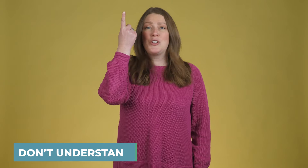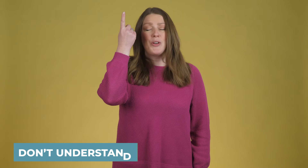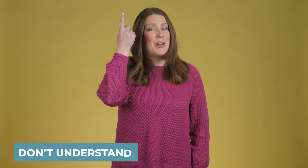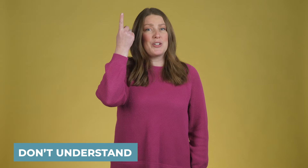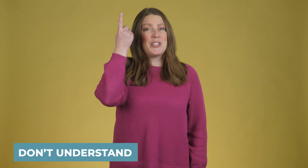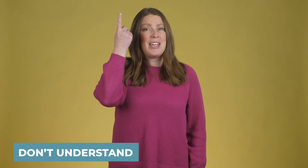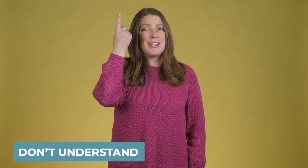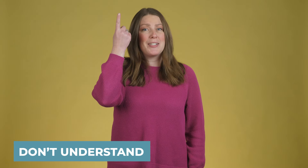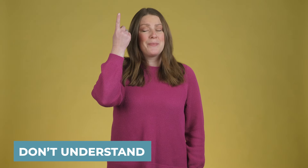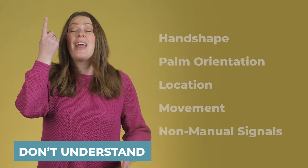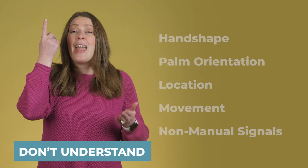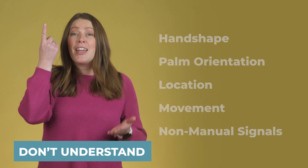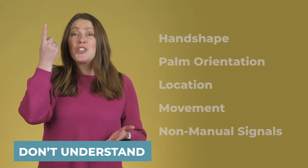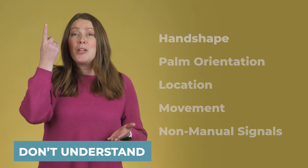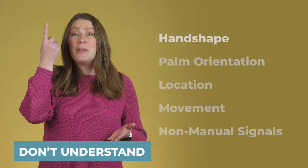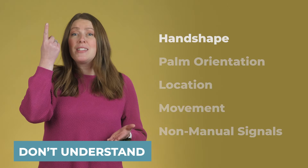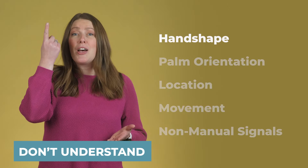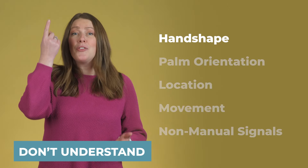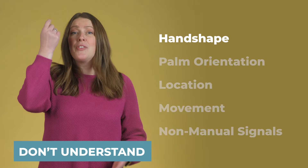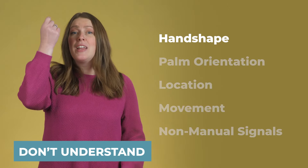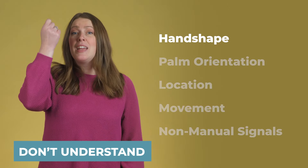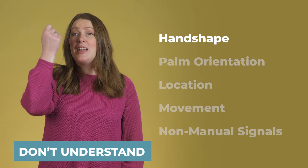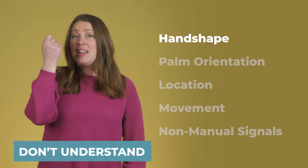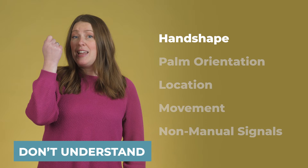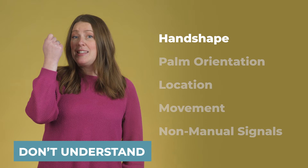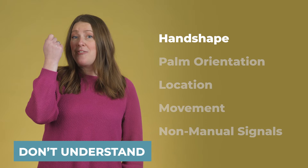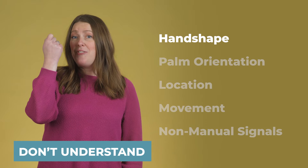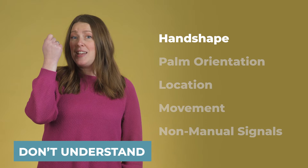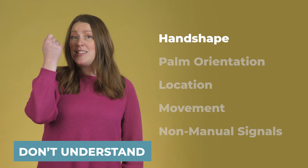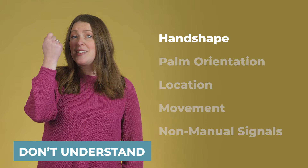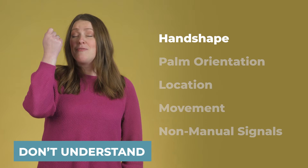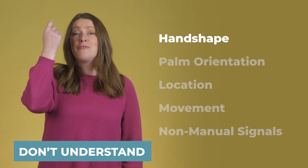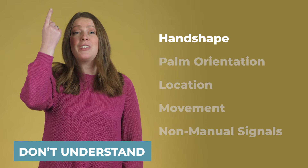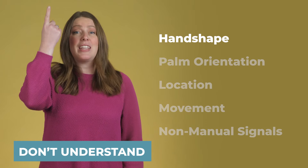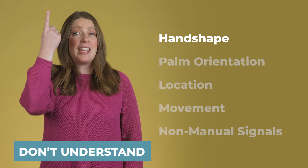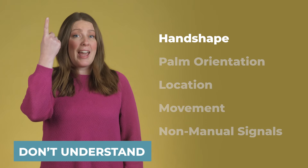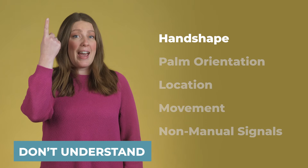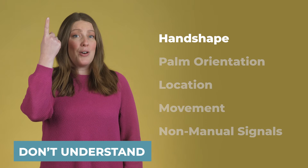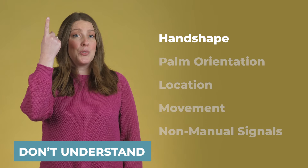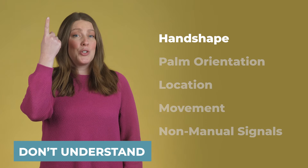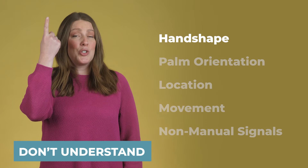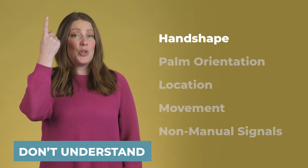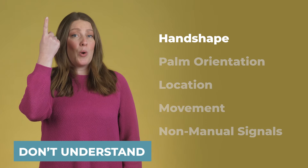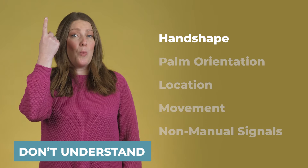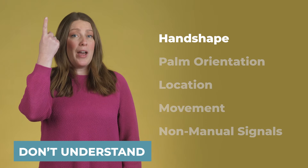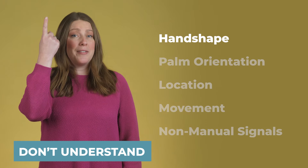“Don't understand” the hand shape itself is a fist flicking out to a one.